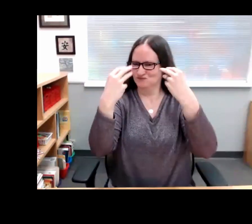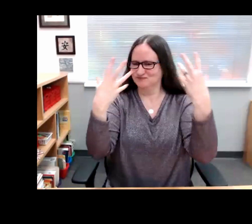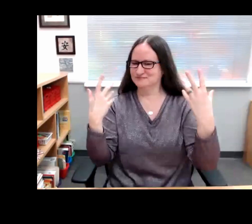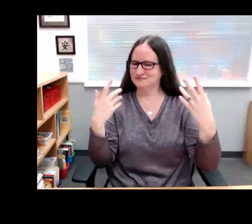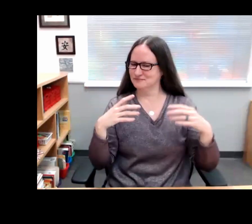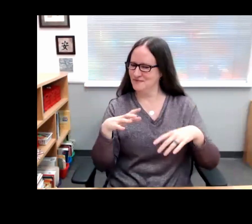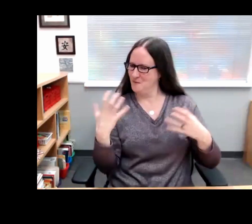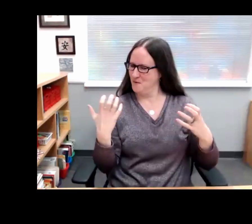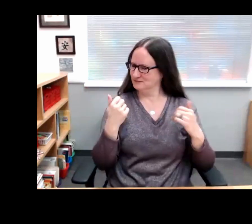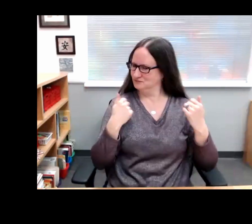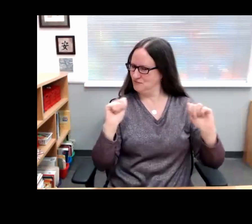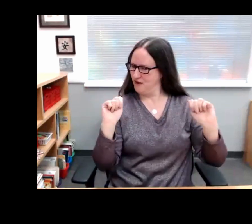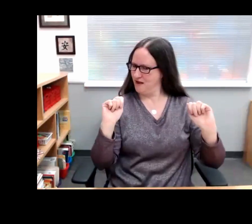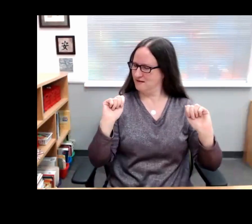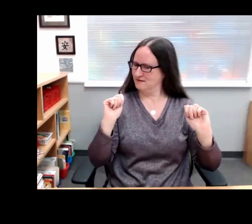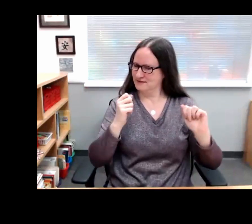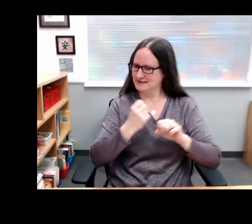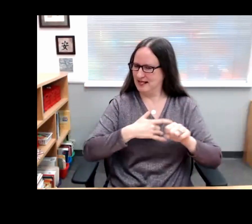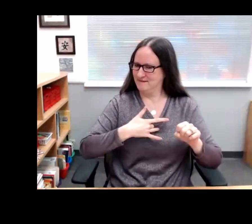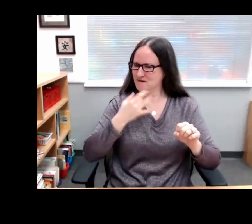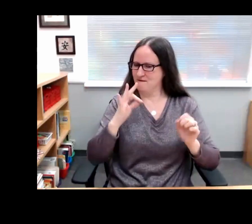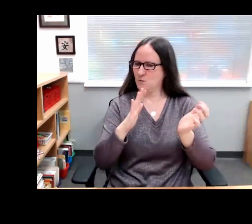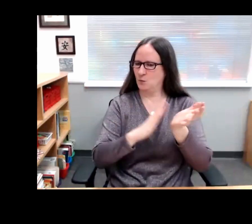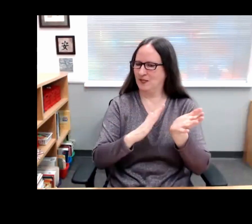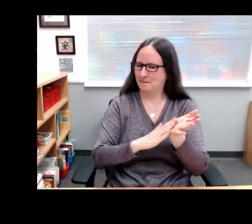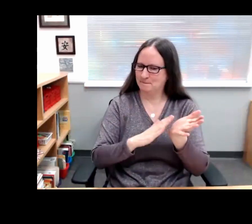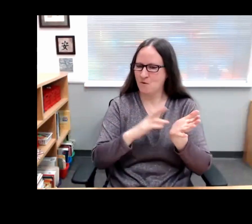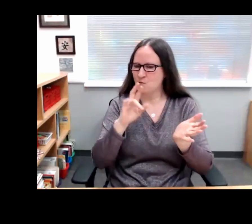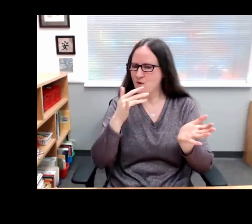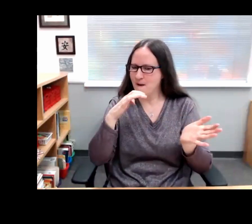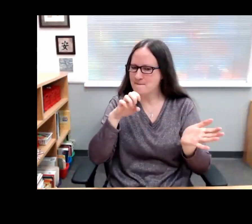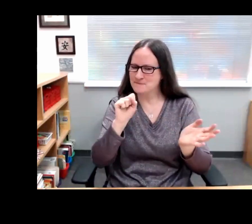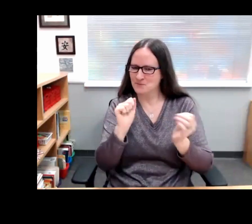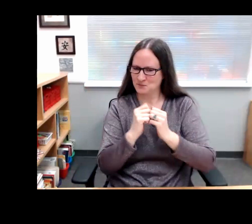So, now I want all of you to come back on camera. I want you to get a sense of